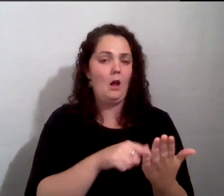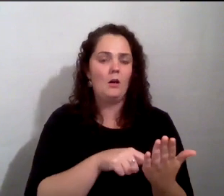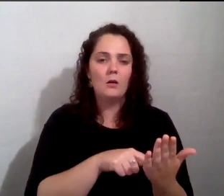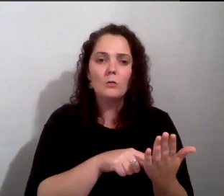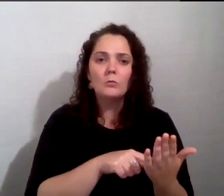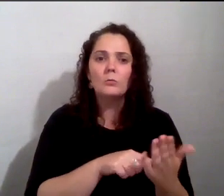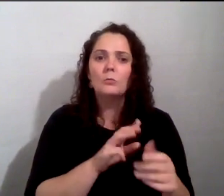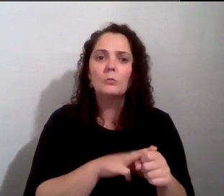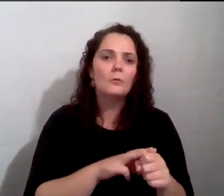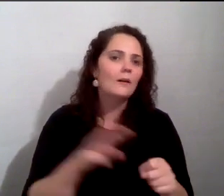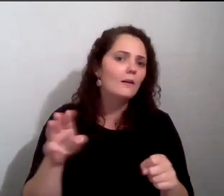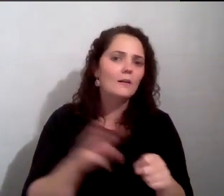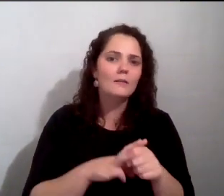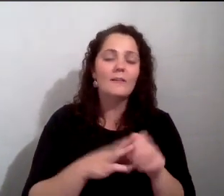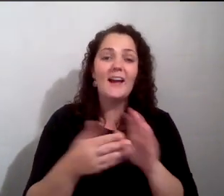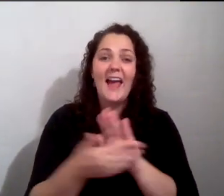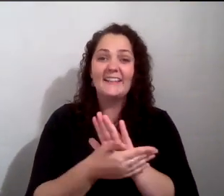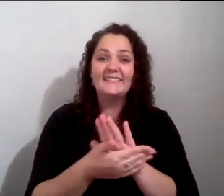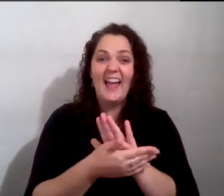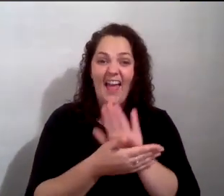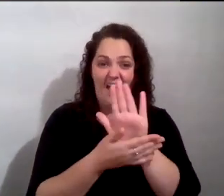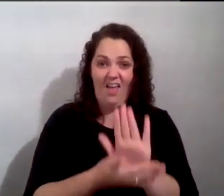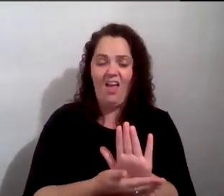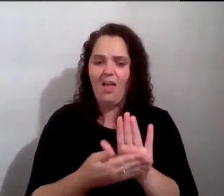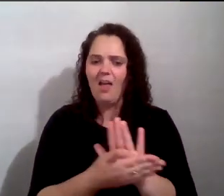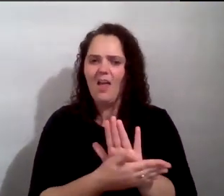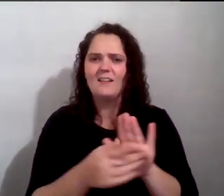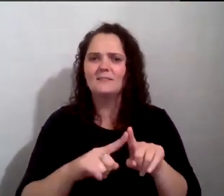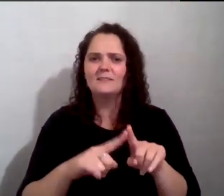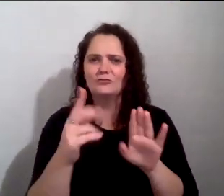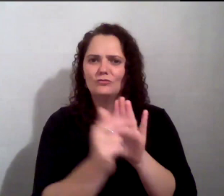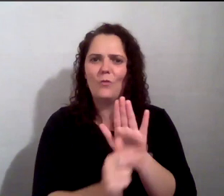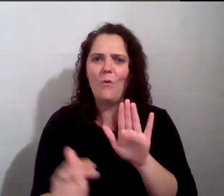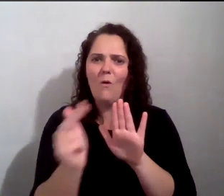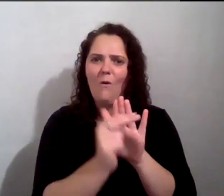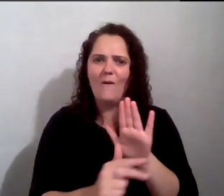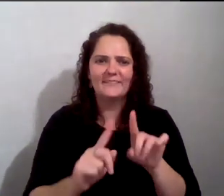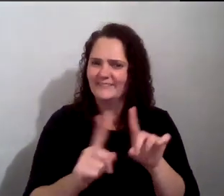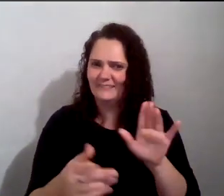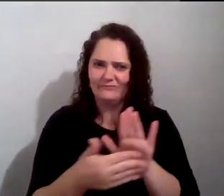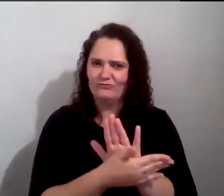underneath. But of course you know this work also signals Dobell's